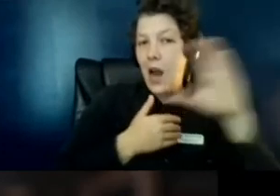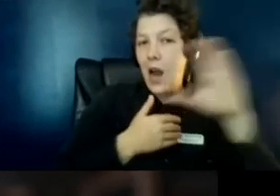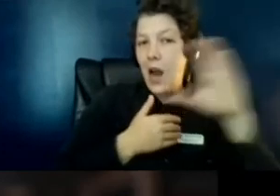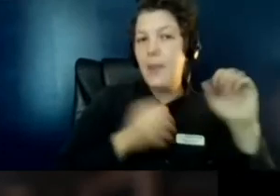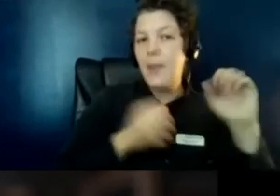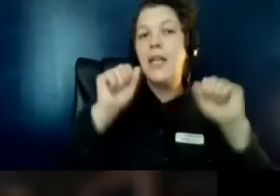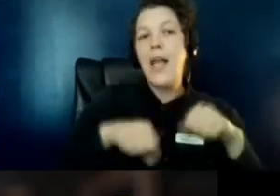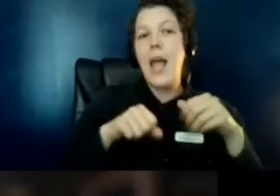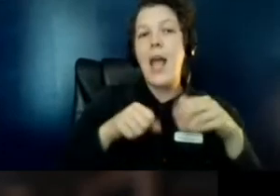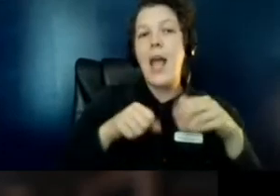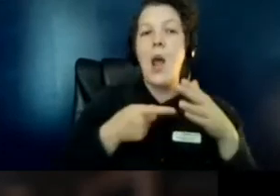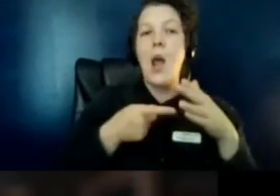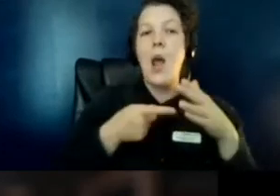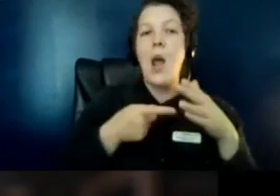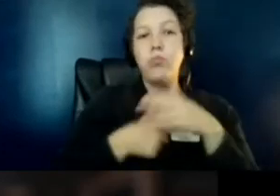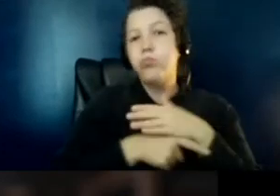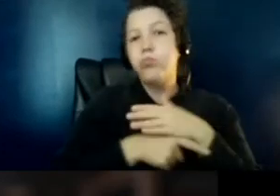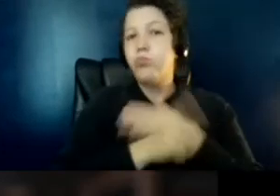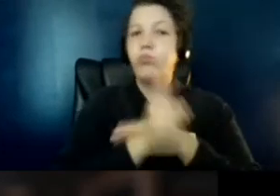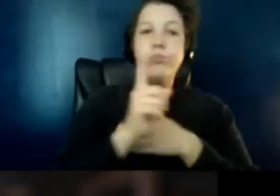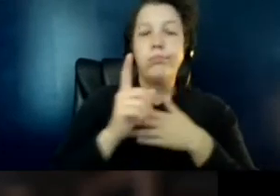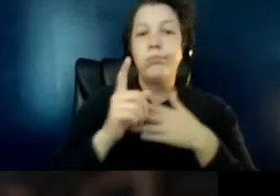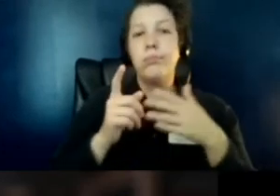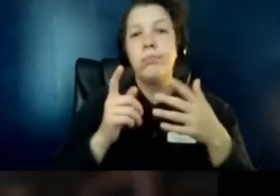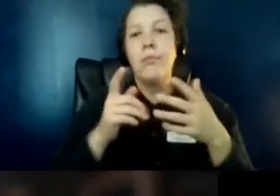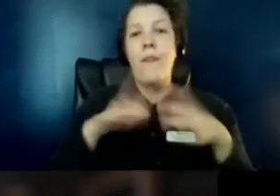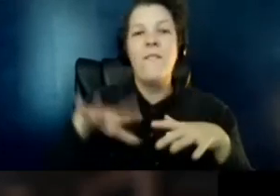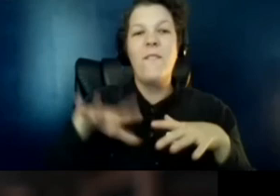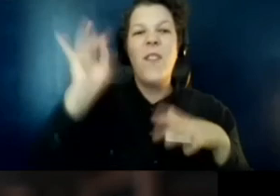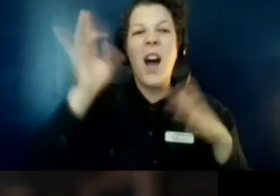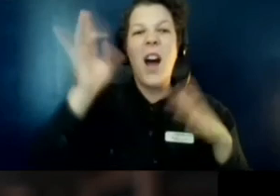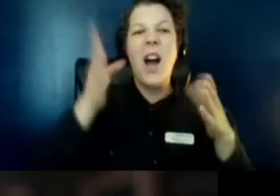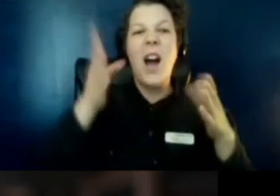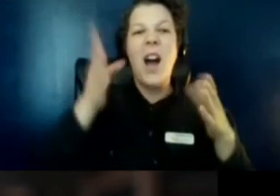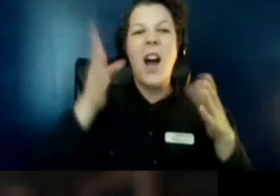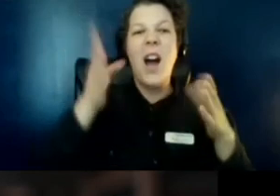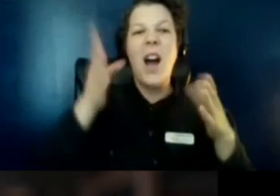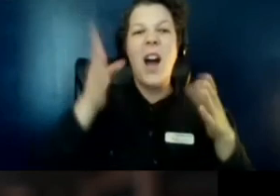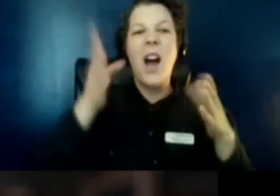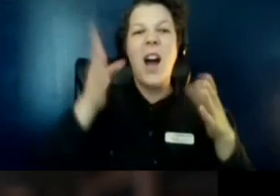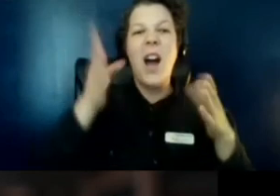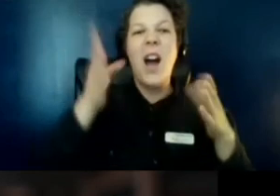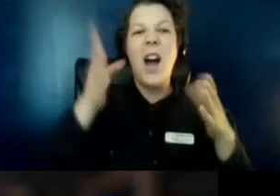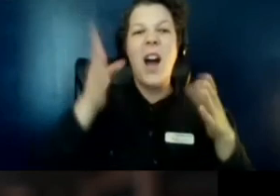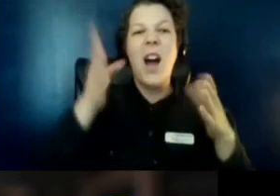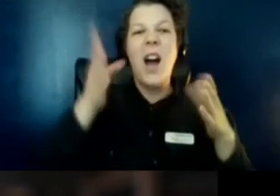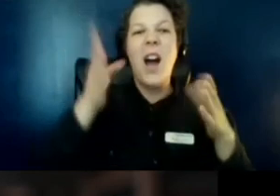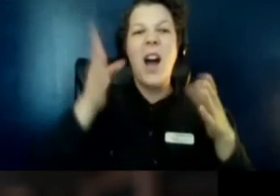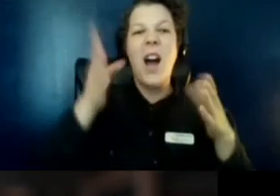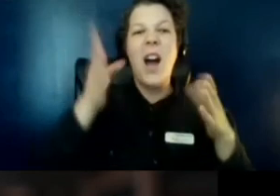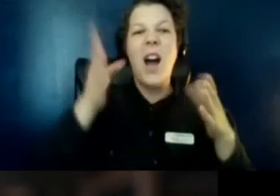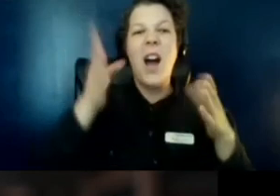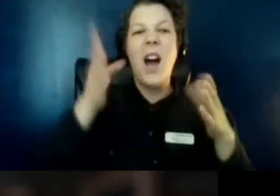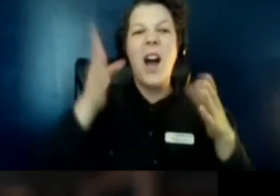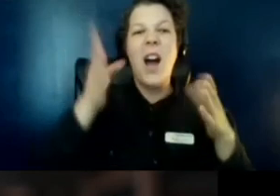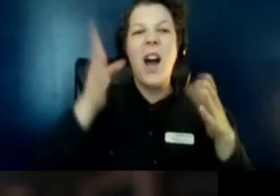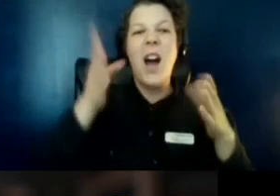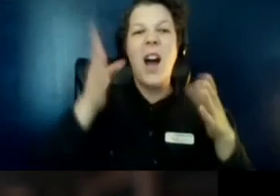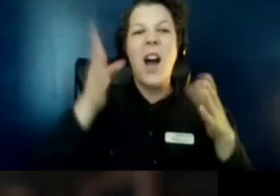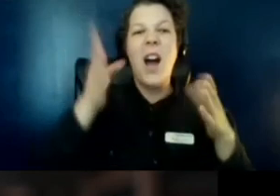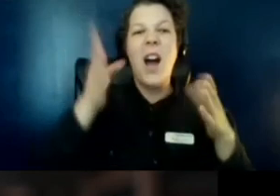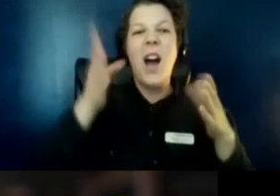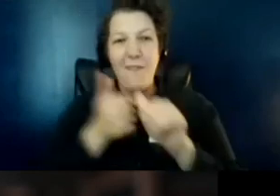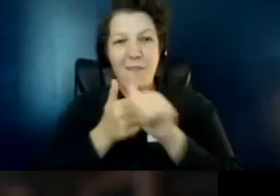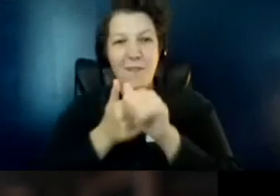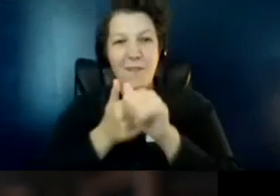and not participate. And this is why domino's fought the suit. If you're not familiar with